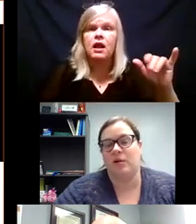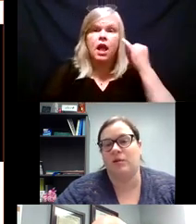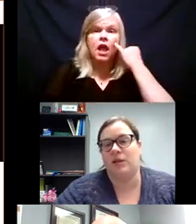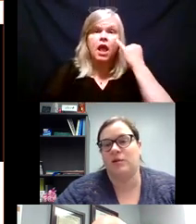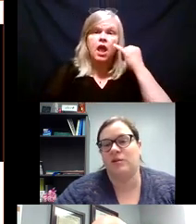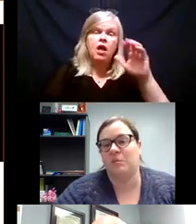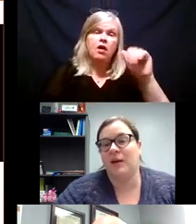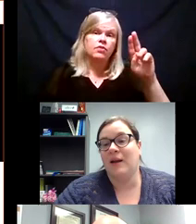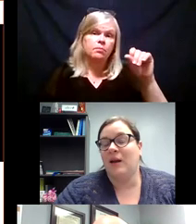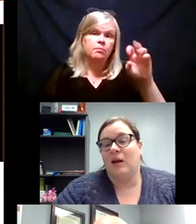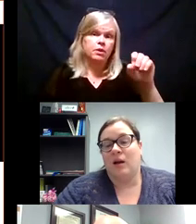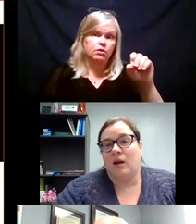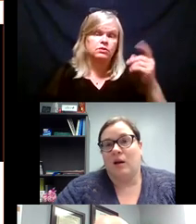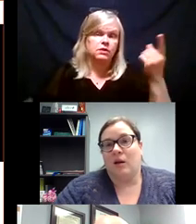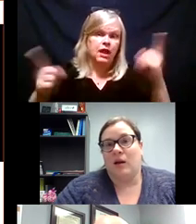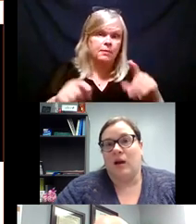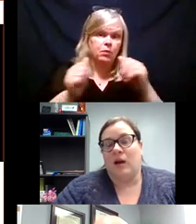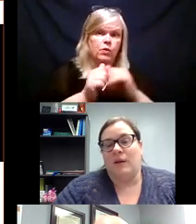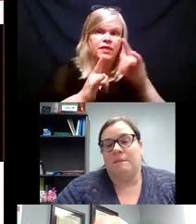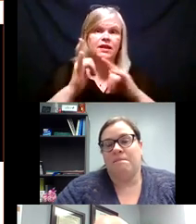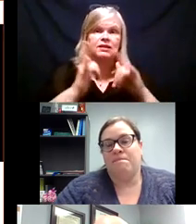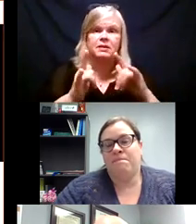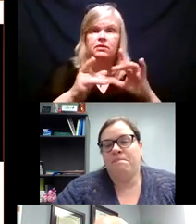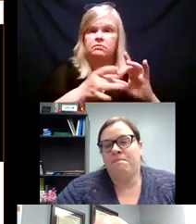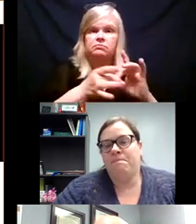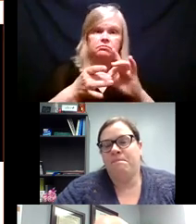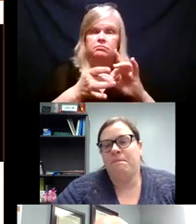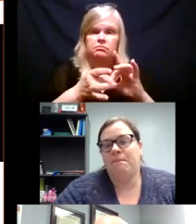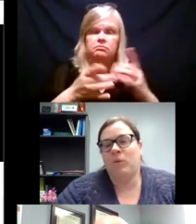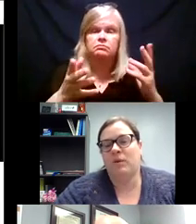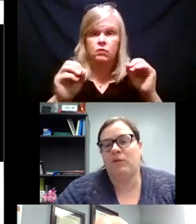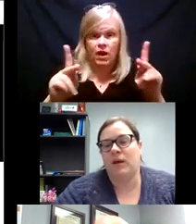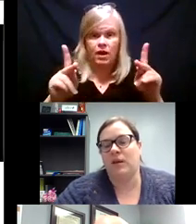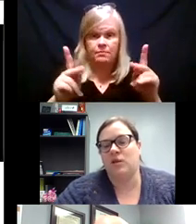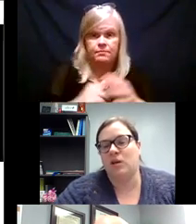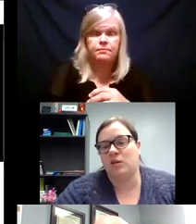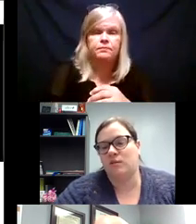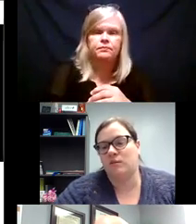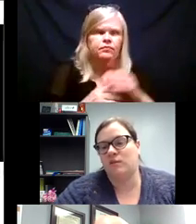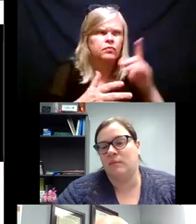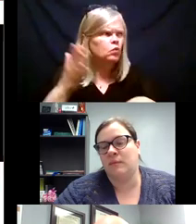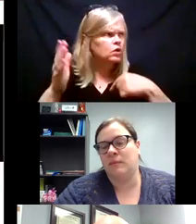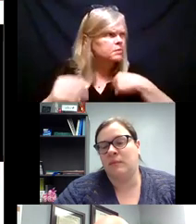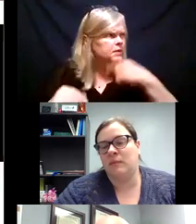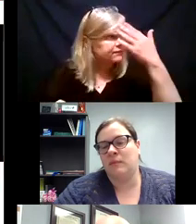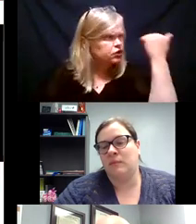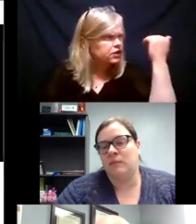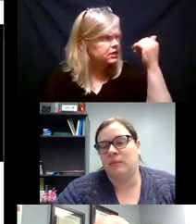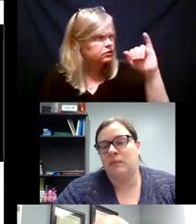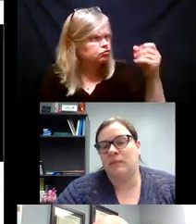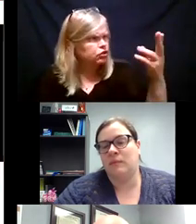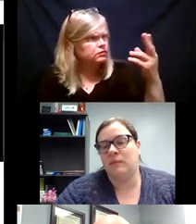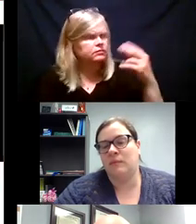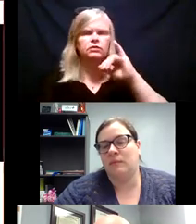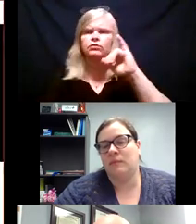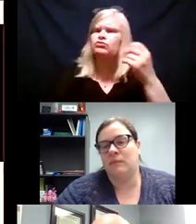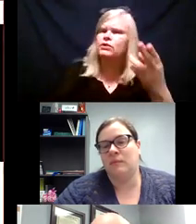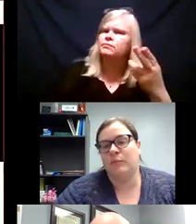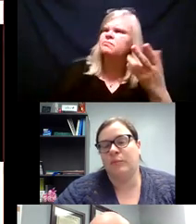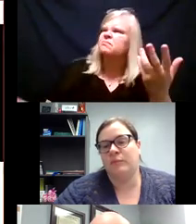PARTNER RELATIONSHIP. >> Josh: I WOULD SAY BECAUSE